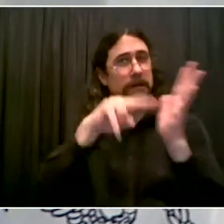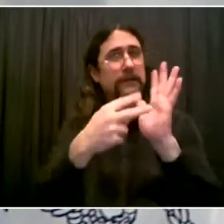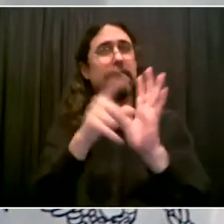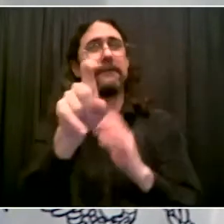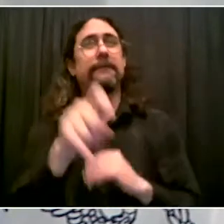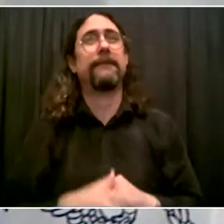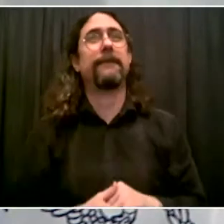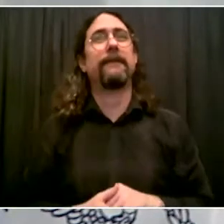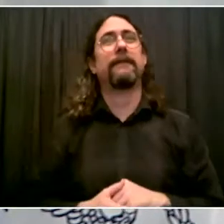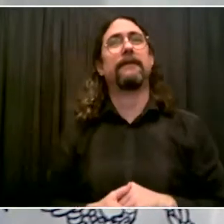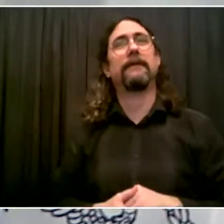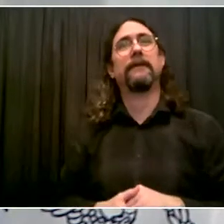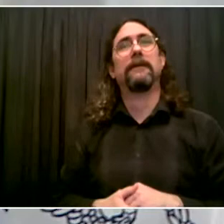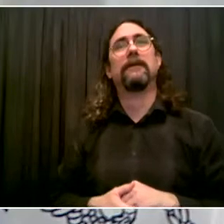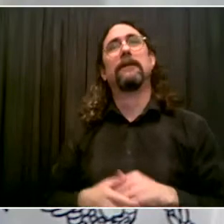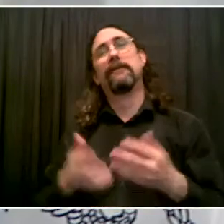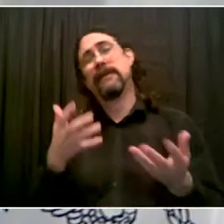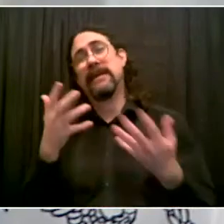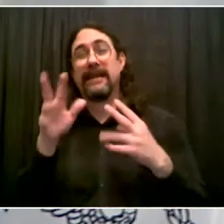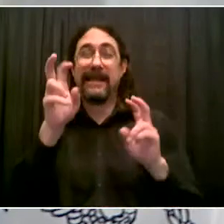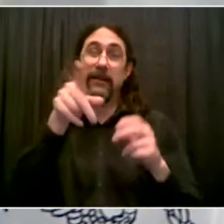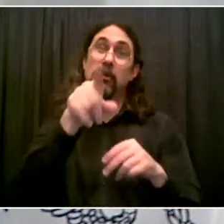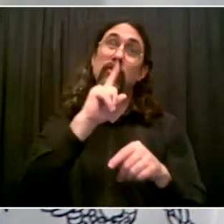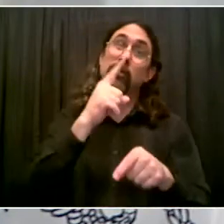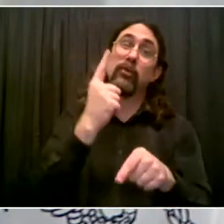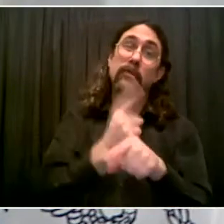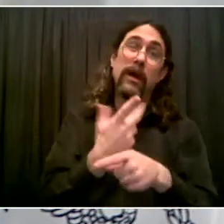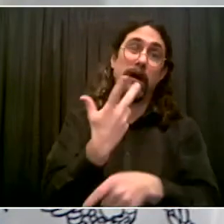COURTS ARE SHUT DOWN N D ANTHTHT'AS HURTING ALL OF OUR EFFORTS TO